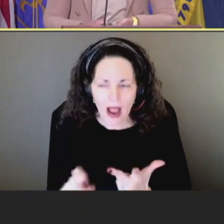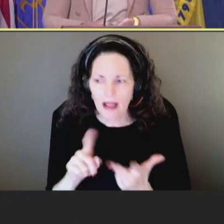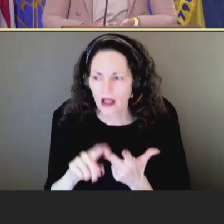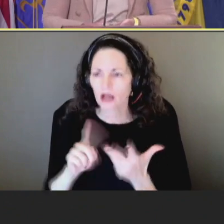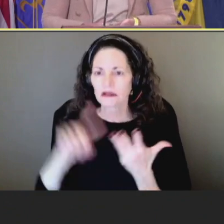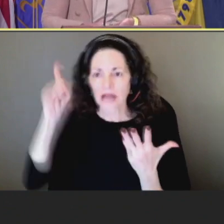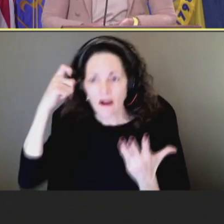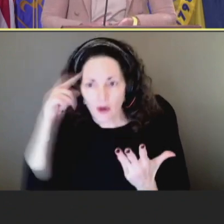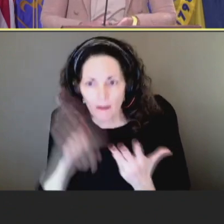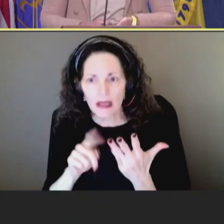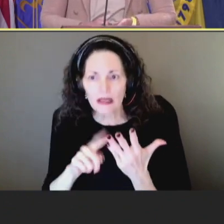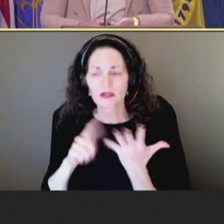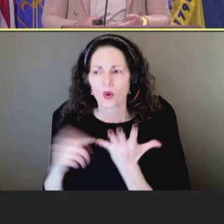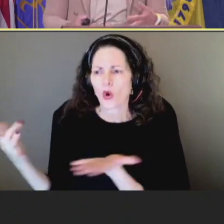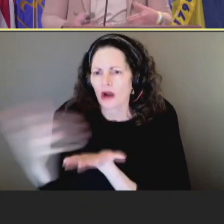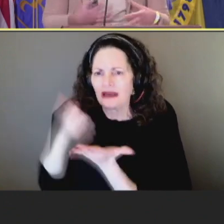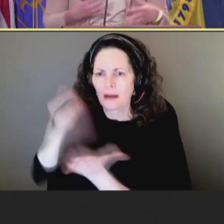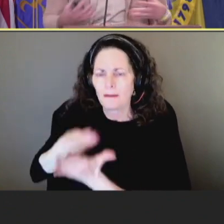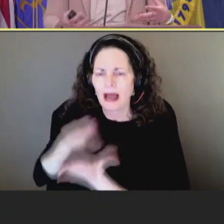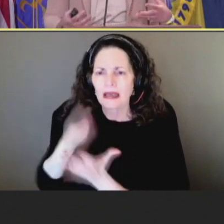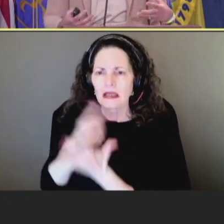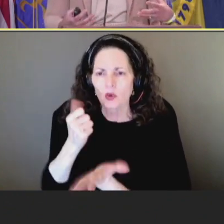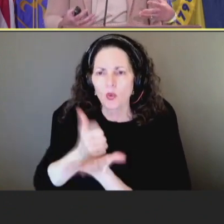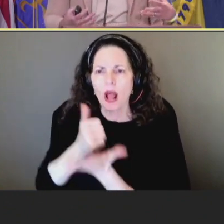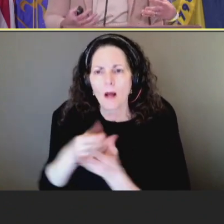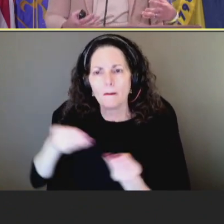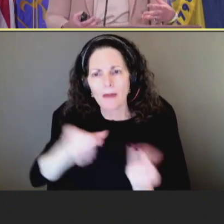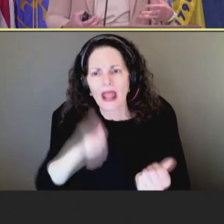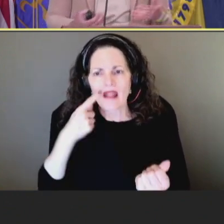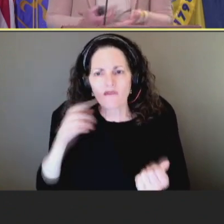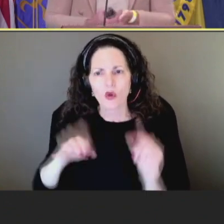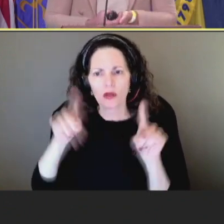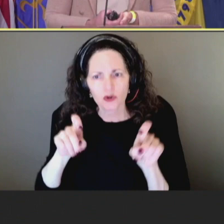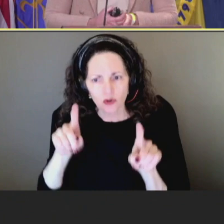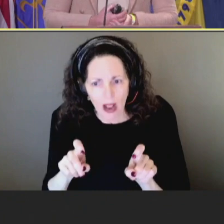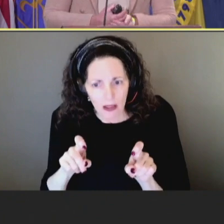these trials. And we're also working with different organizations. I know that the